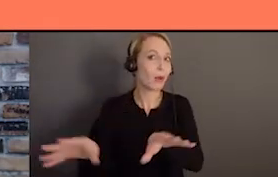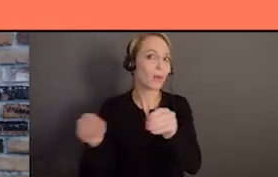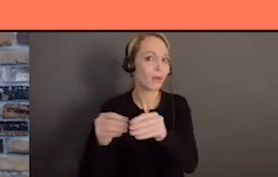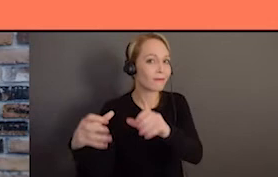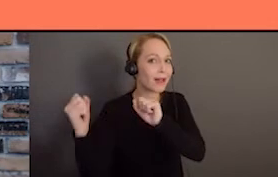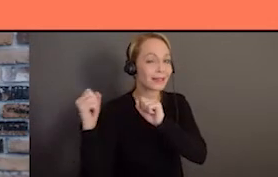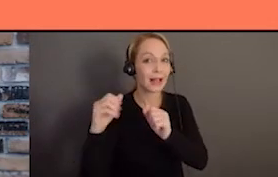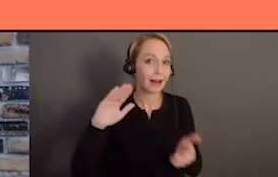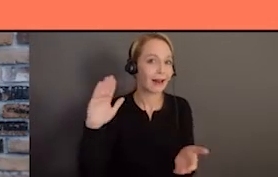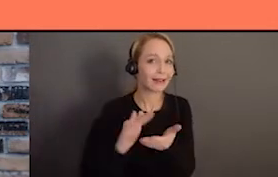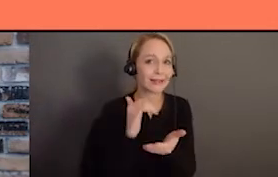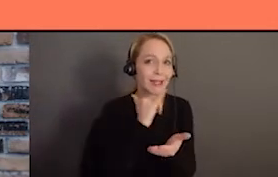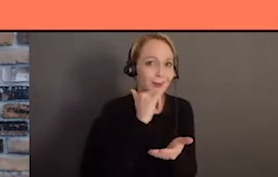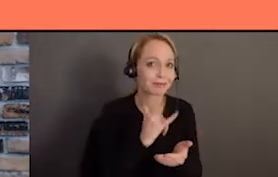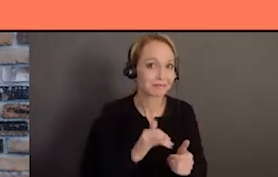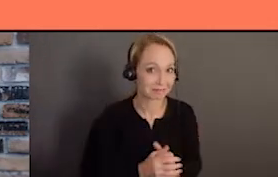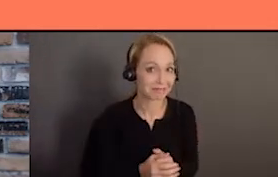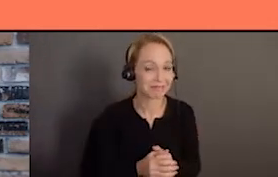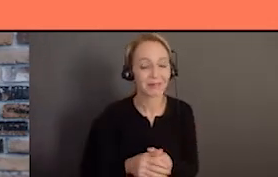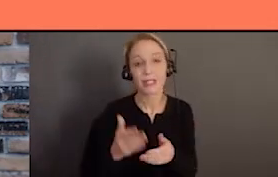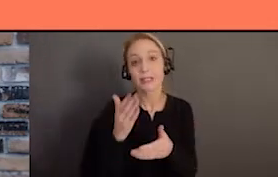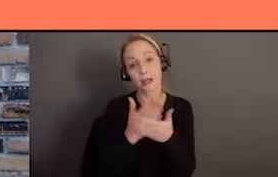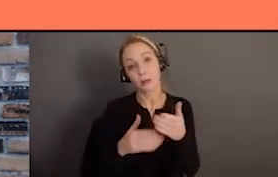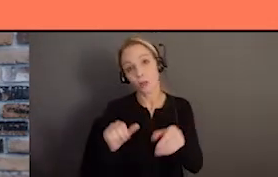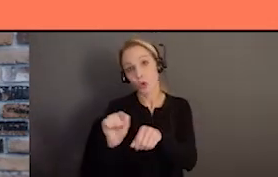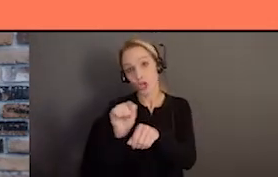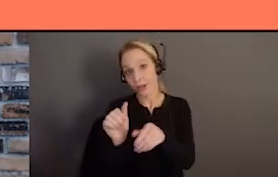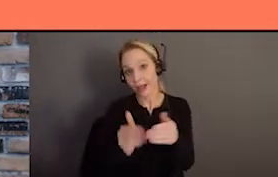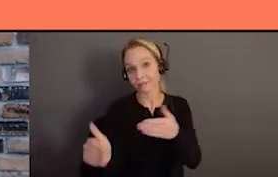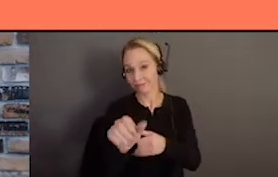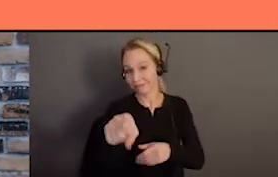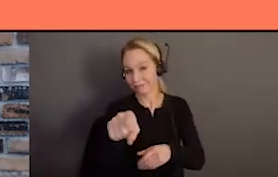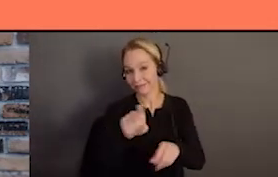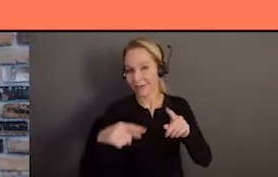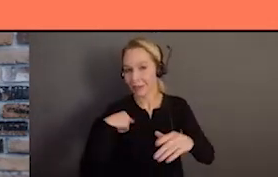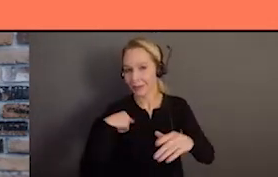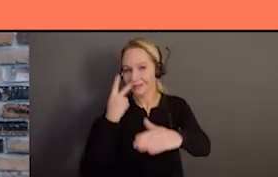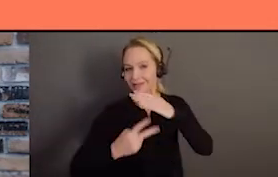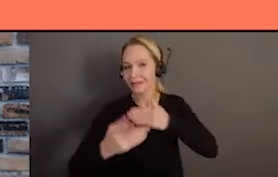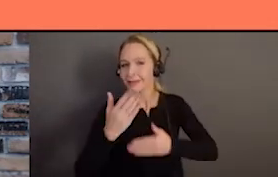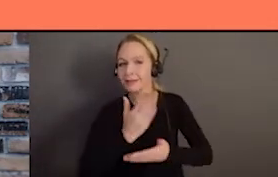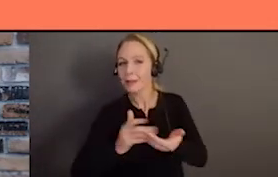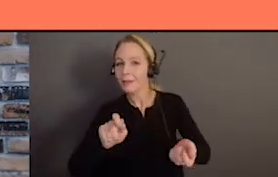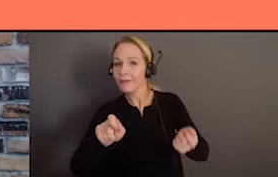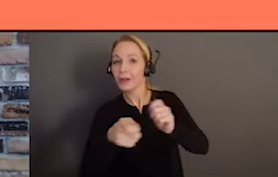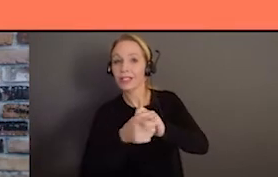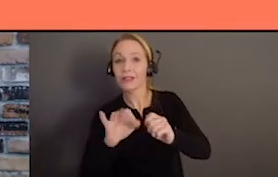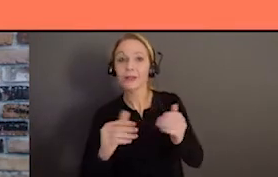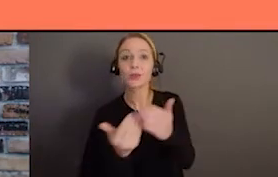WHILE THERE IS SOME WORK AHEAD OF US WE ANTICIPATE THIS